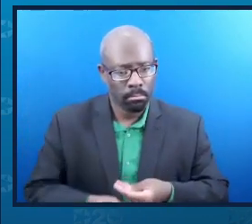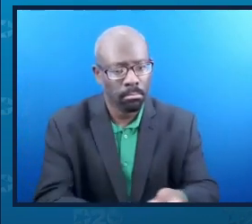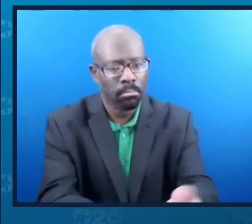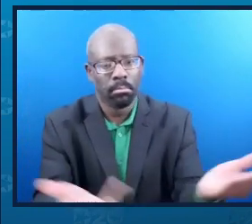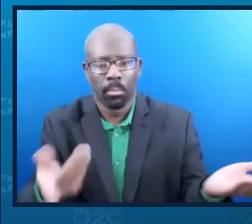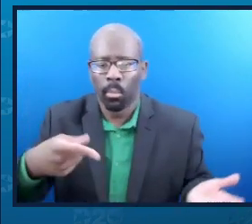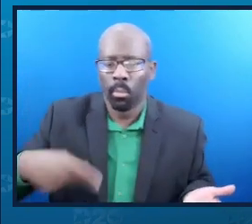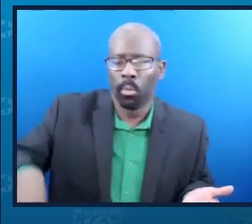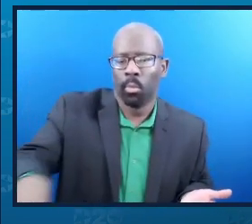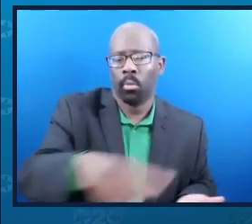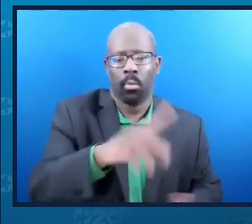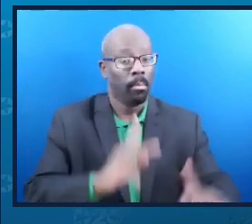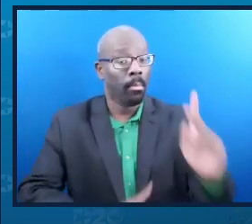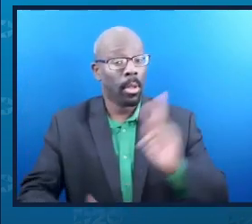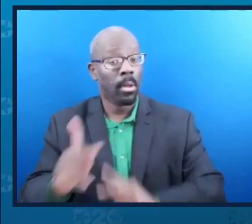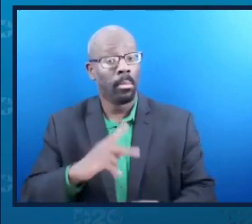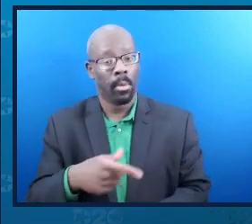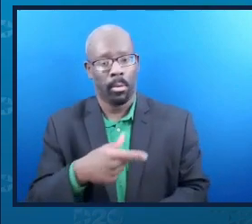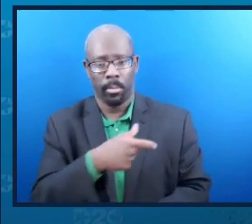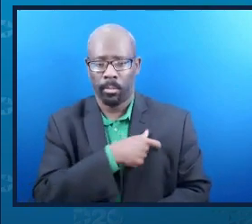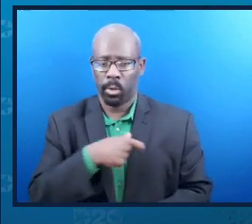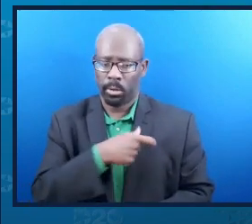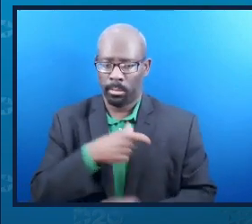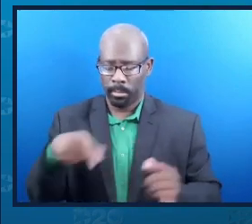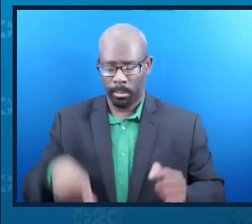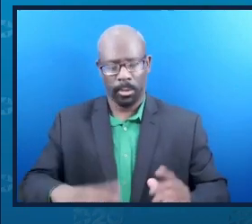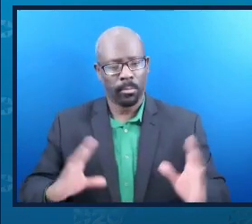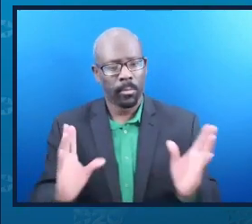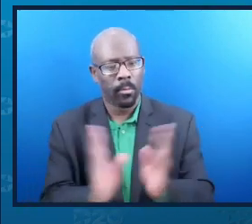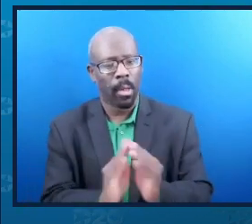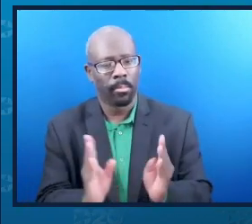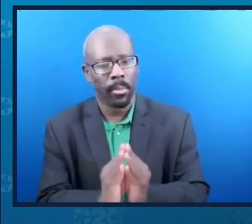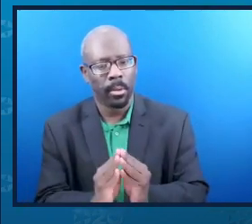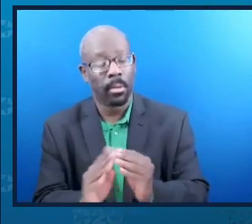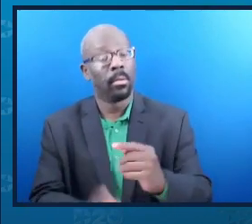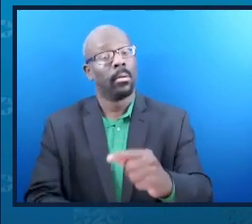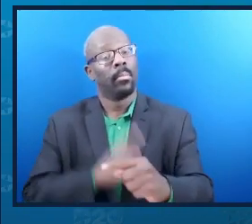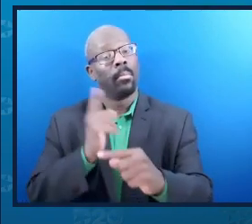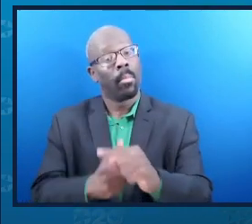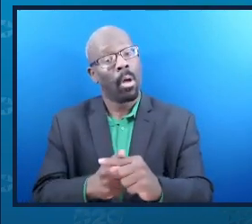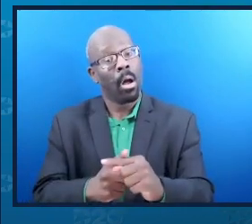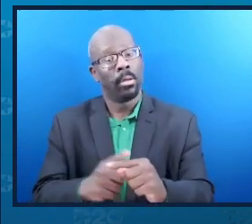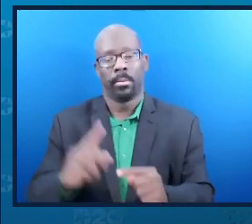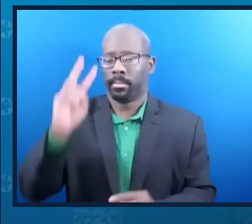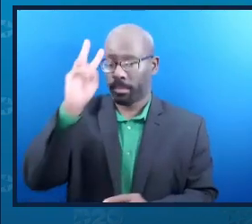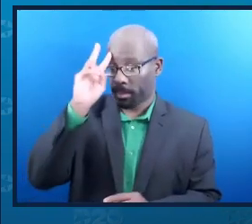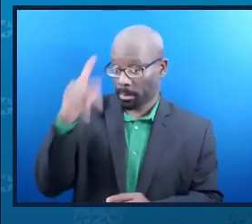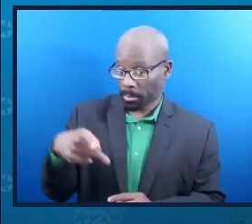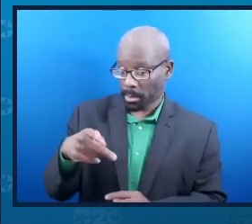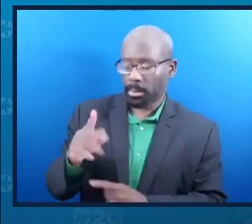DELEGATES OF THIS CONVENTION AND